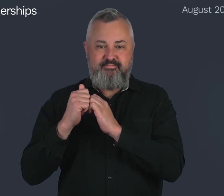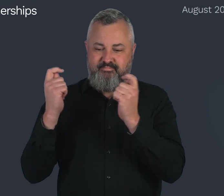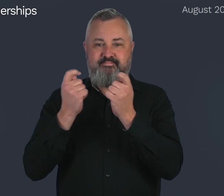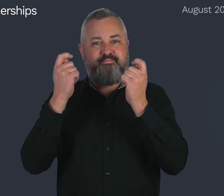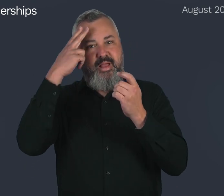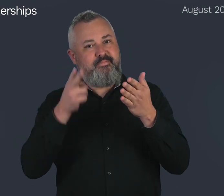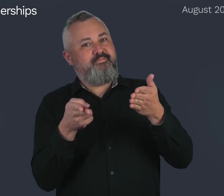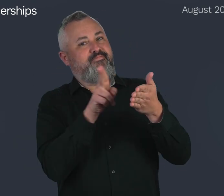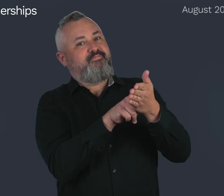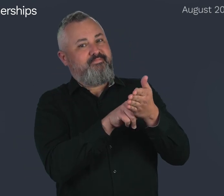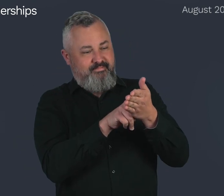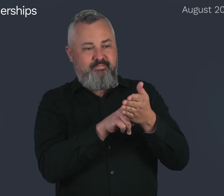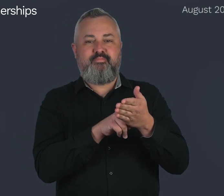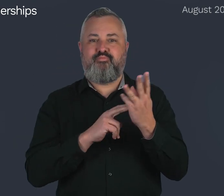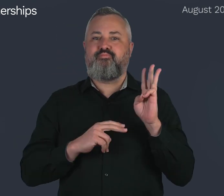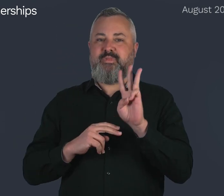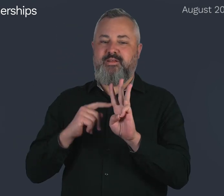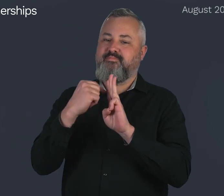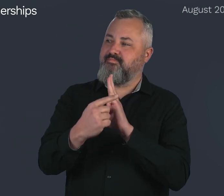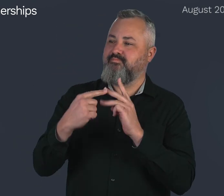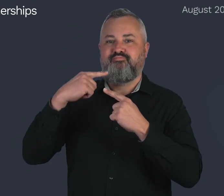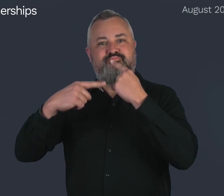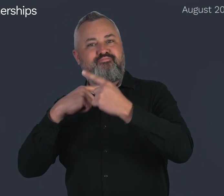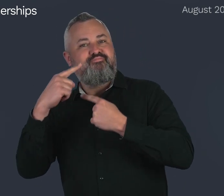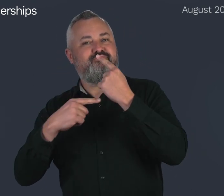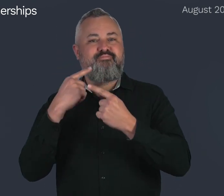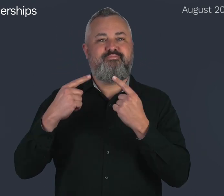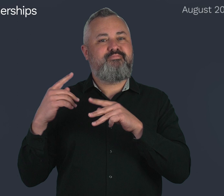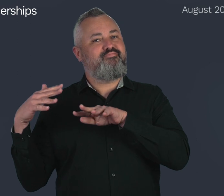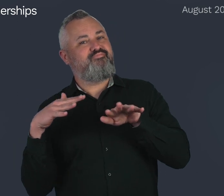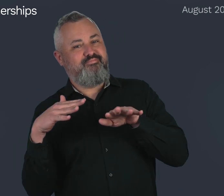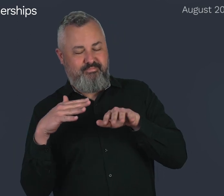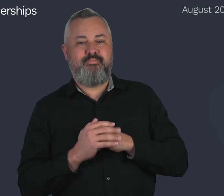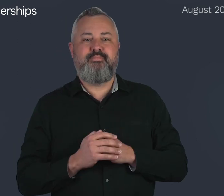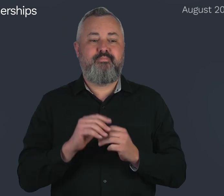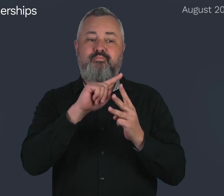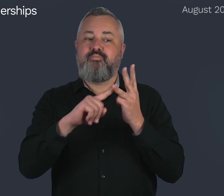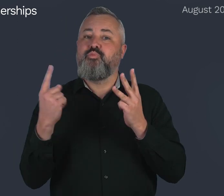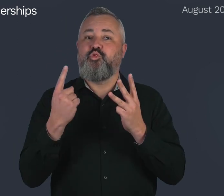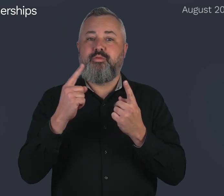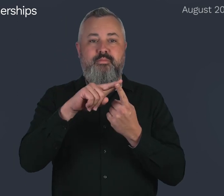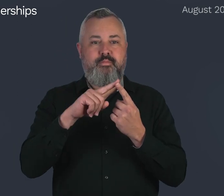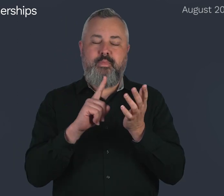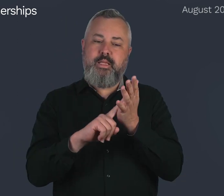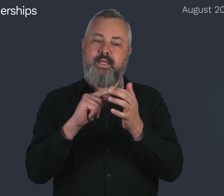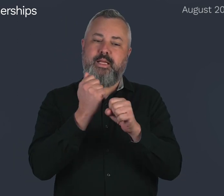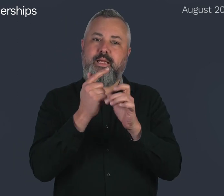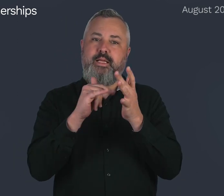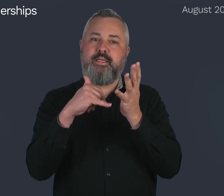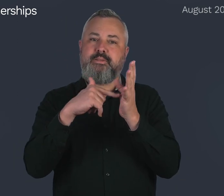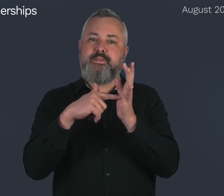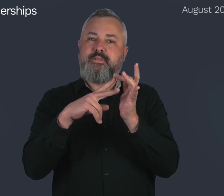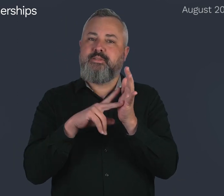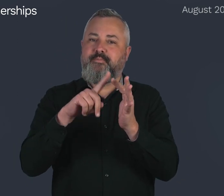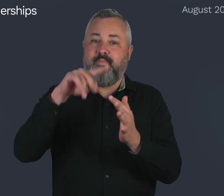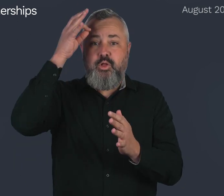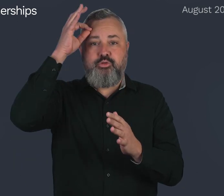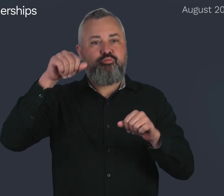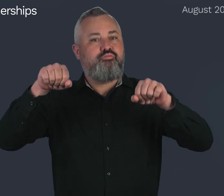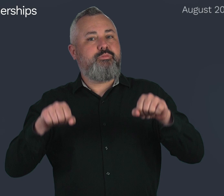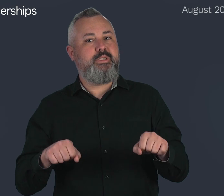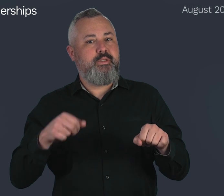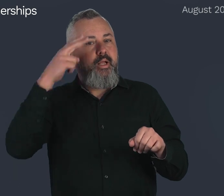A naming ceremony was conducted by Legislative Council President